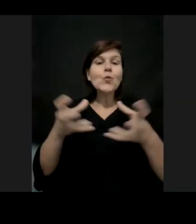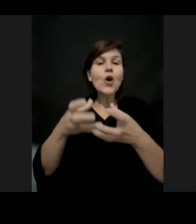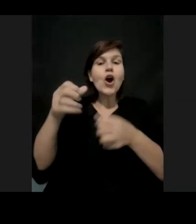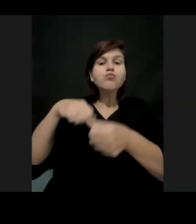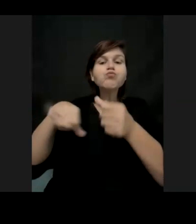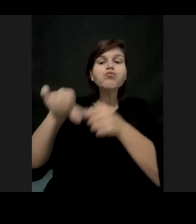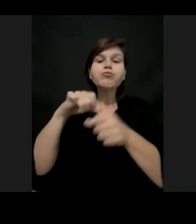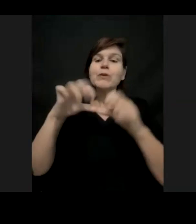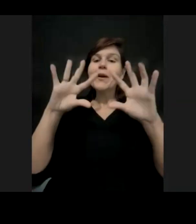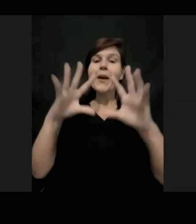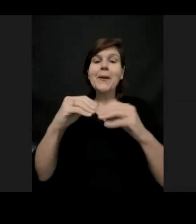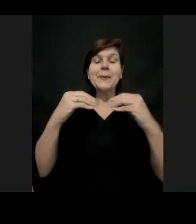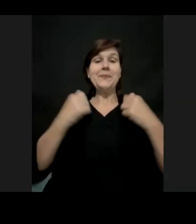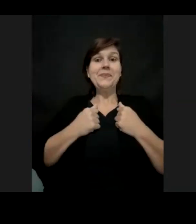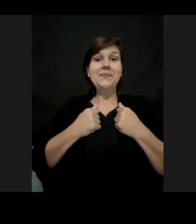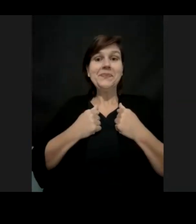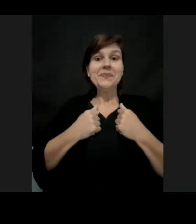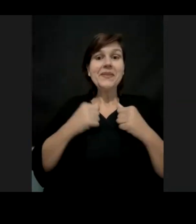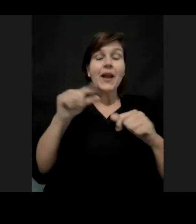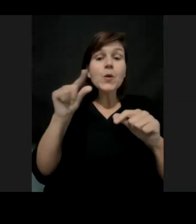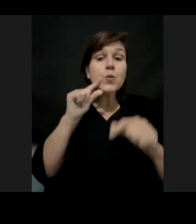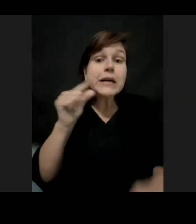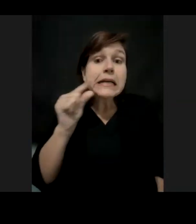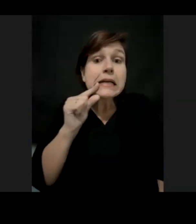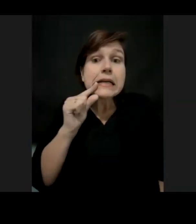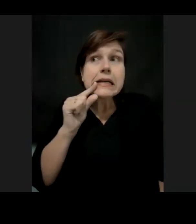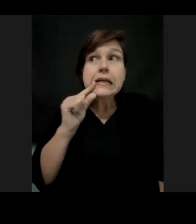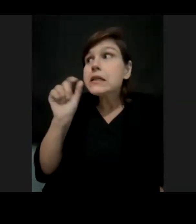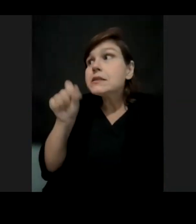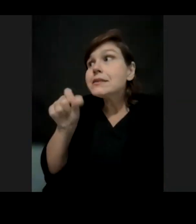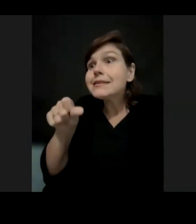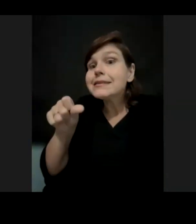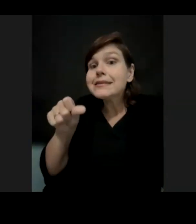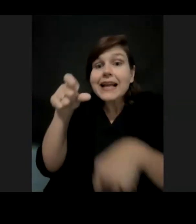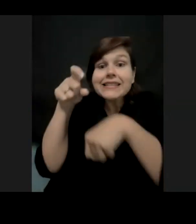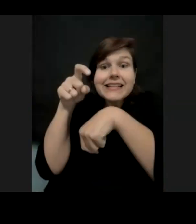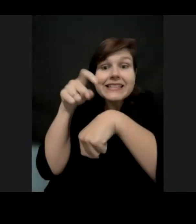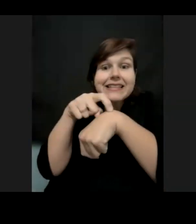Gwynny Gwyn Gwyn? Yes, Marvin? Is it time for the story? Yes, it is.